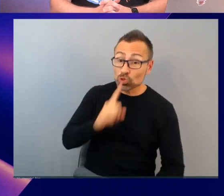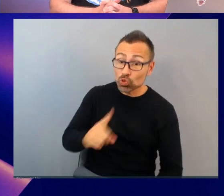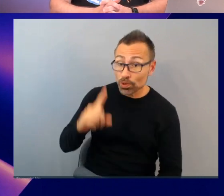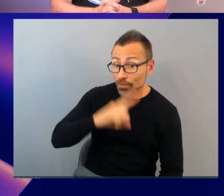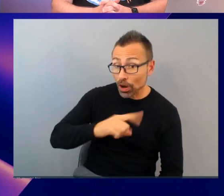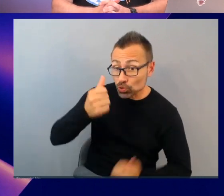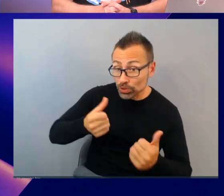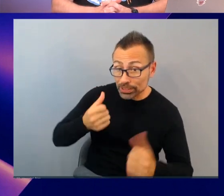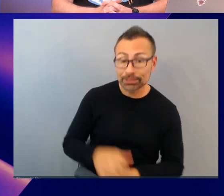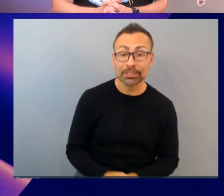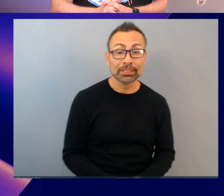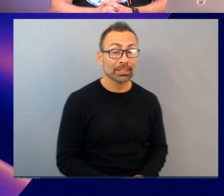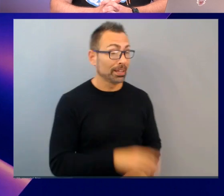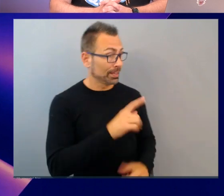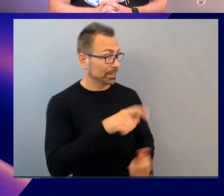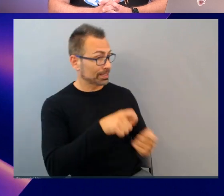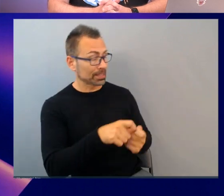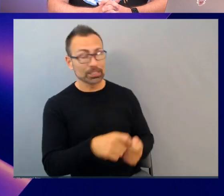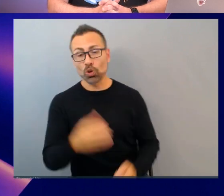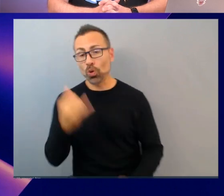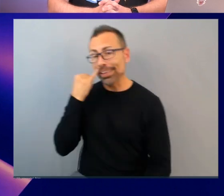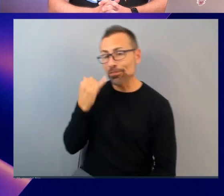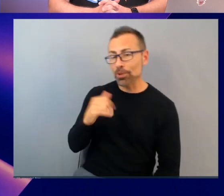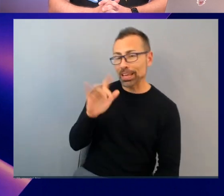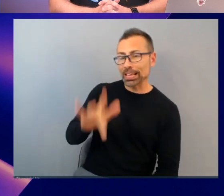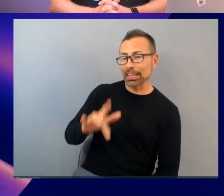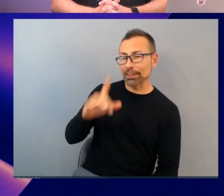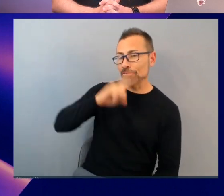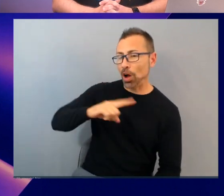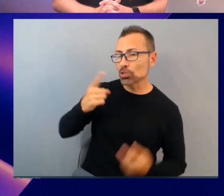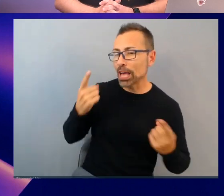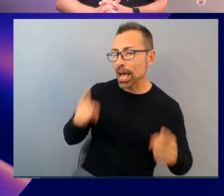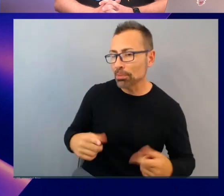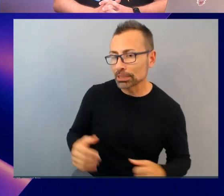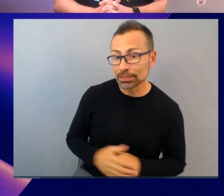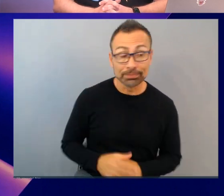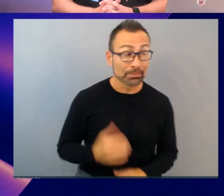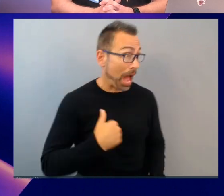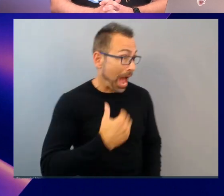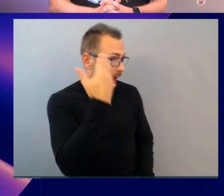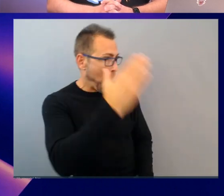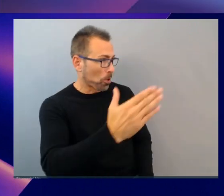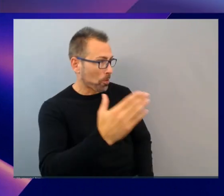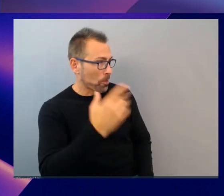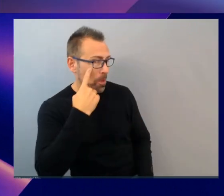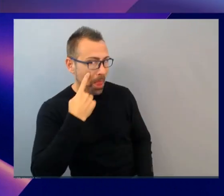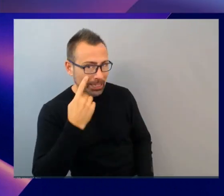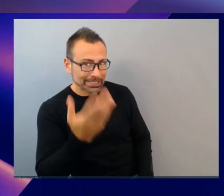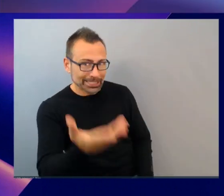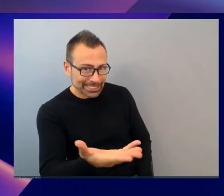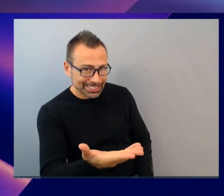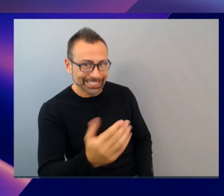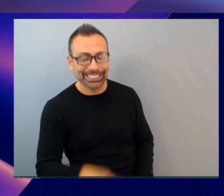[Aaron] So what happens if we click false? I don't know. Let's see. Oh, no, let's find out. - So the bucket policy,